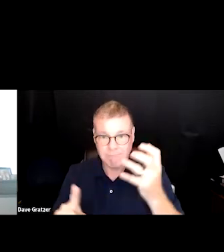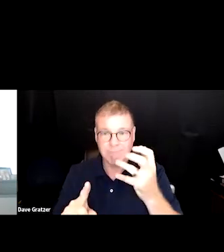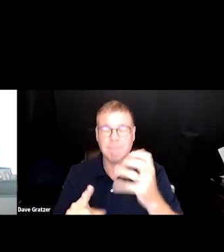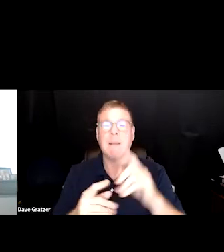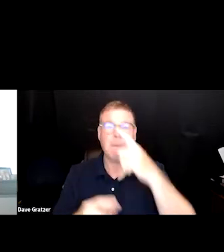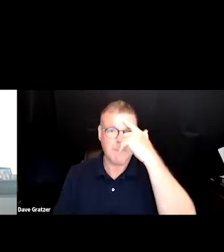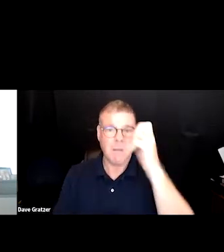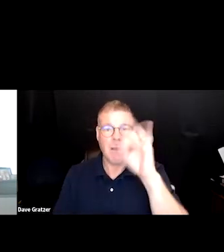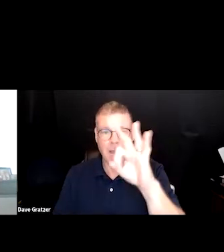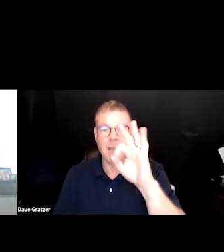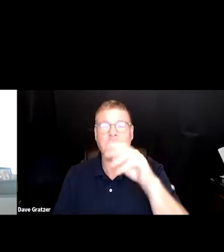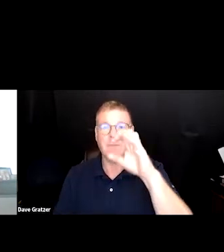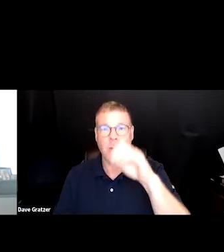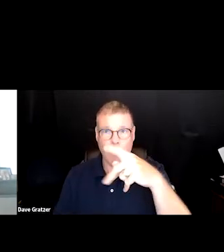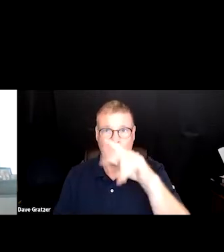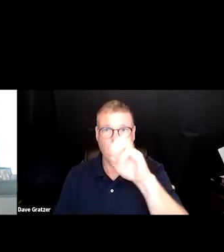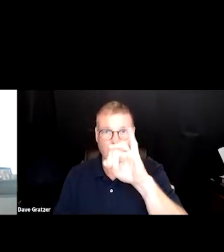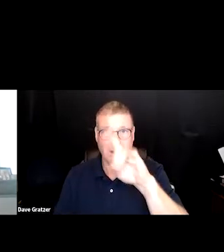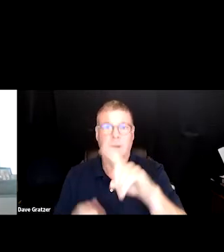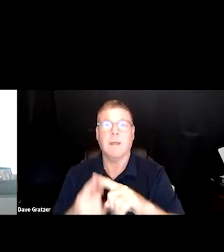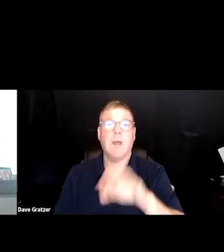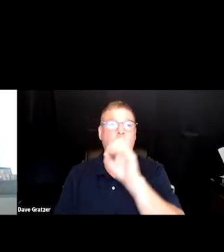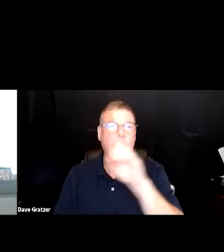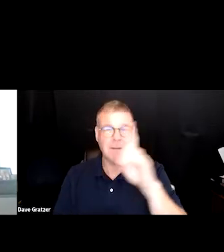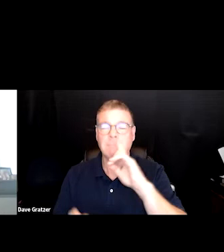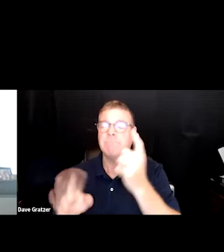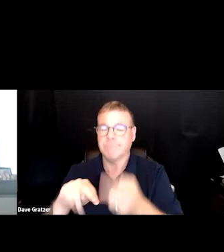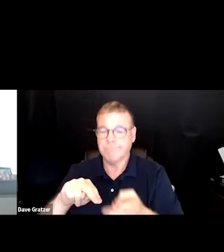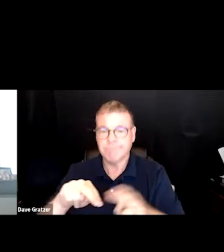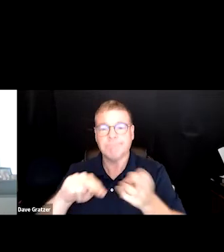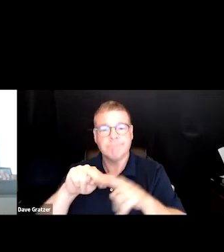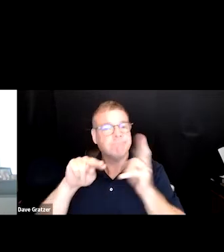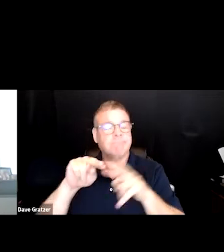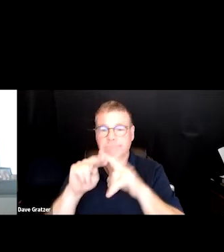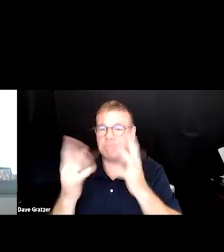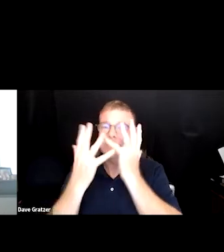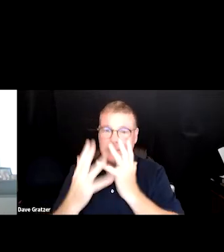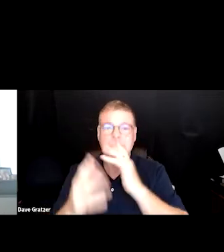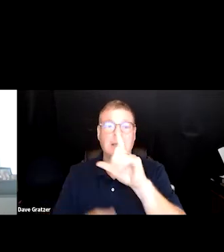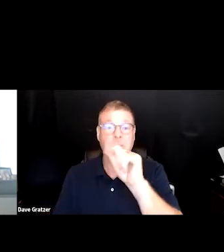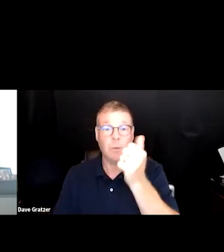with overdose fatalities substantially increased consistently between 2017 and 2019,